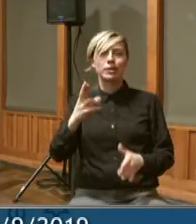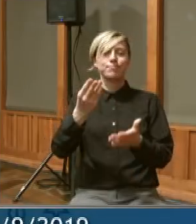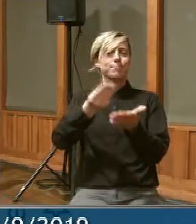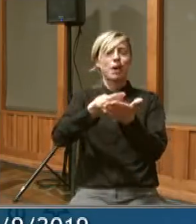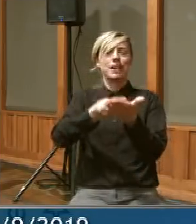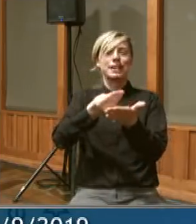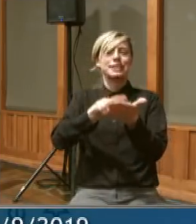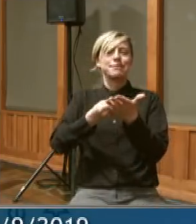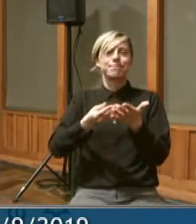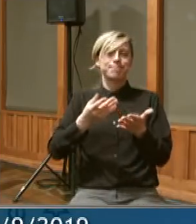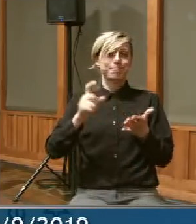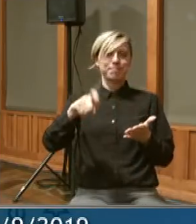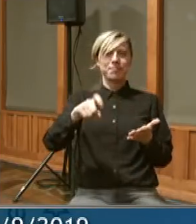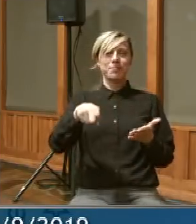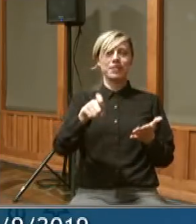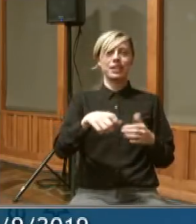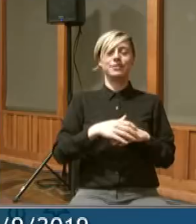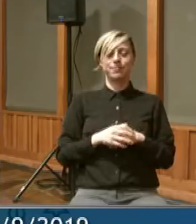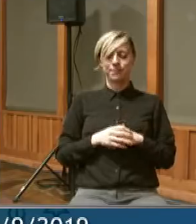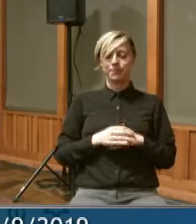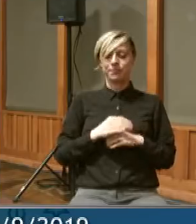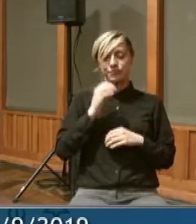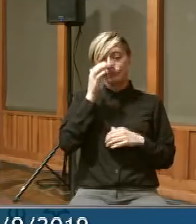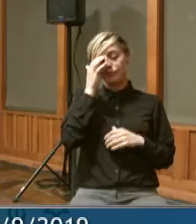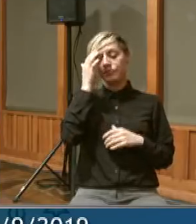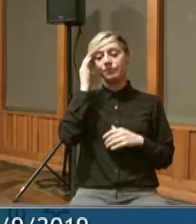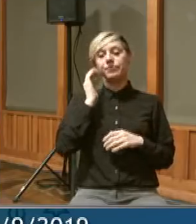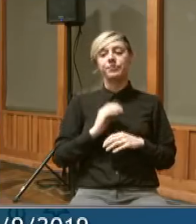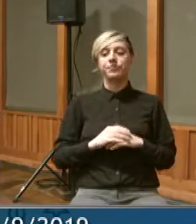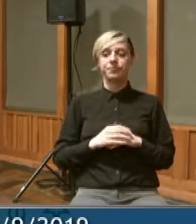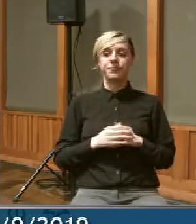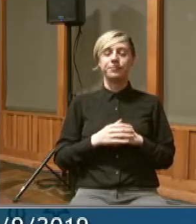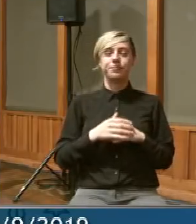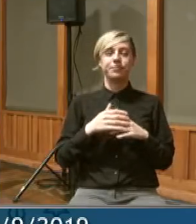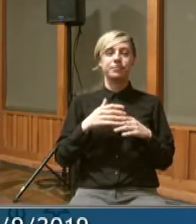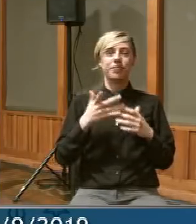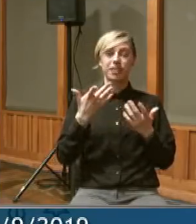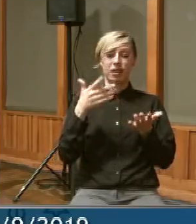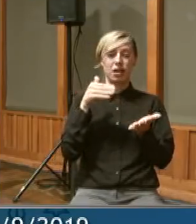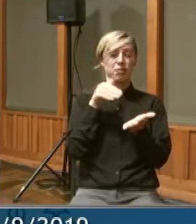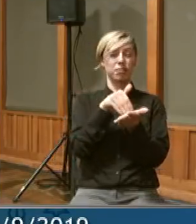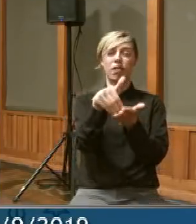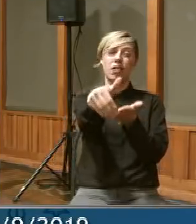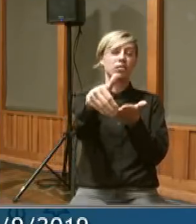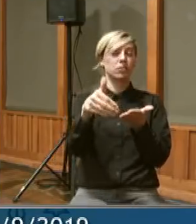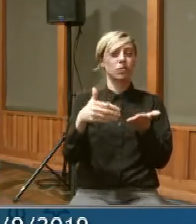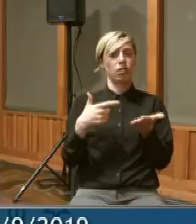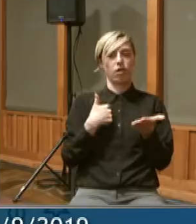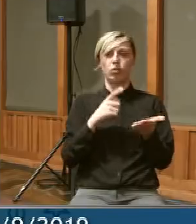AND THEY TAXED THEMSELVES 10% WE COULD COVER THE ENTIRE PARK SHORTFALL ANNUALLY.